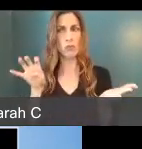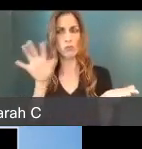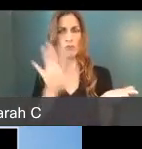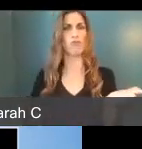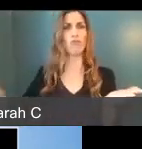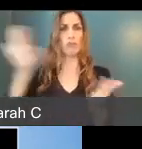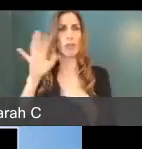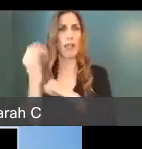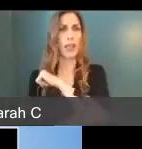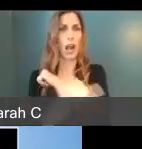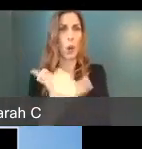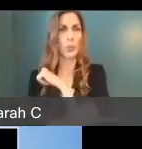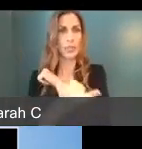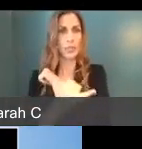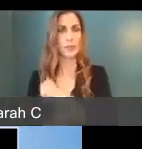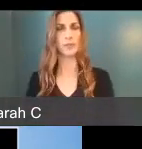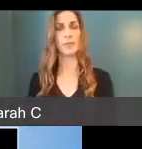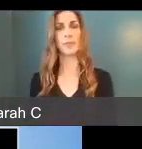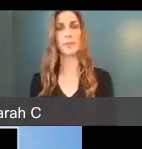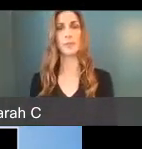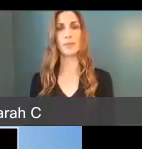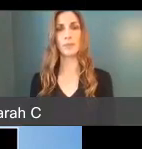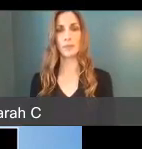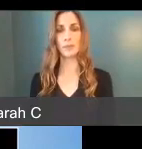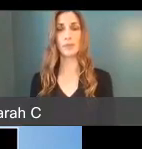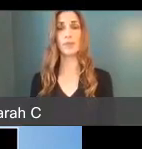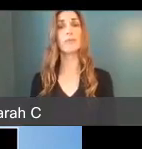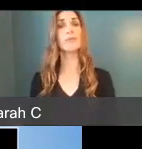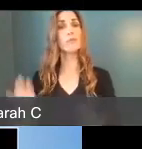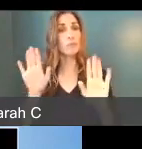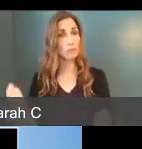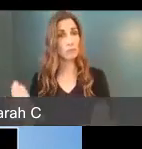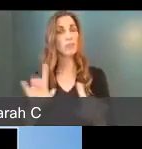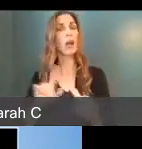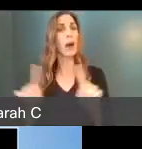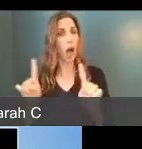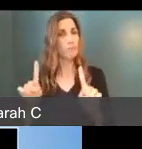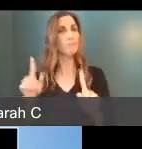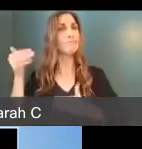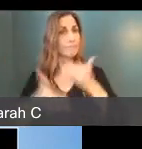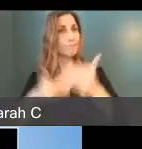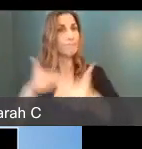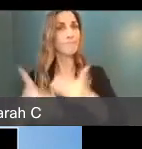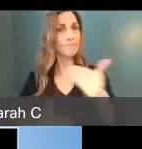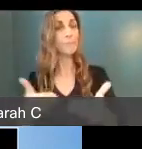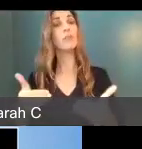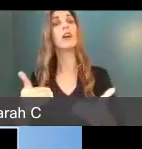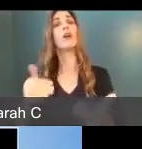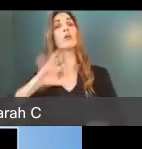However, we are making progress. So in terms of total vaccinations that have been given